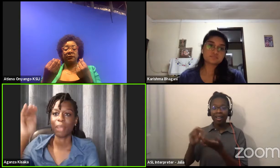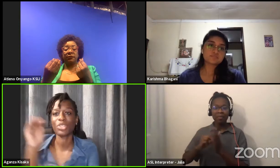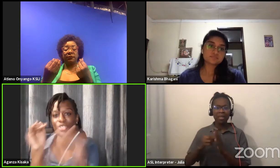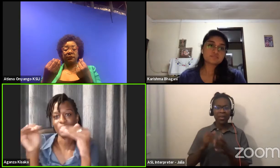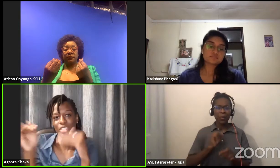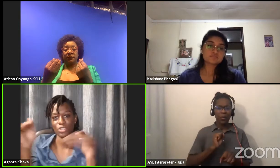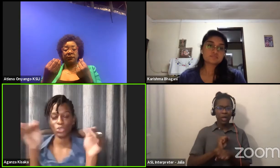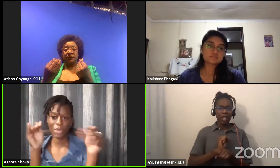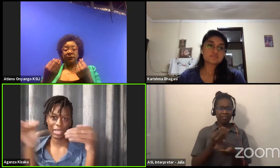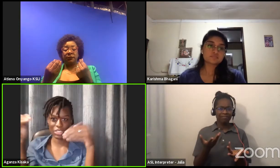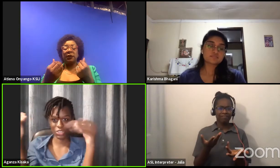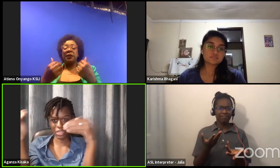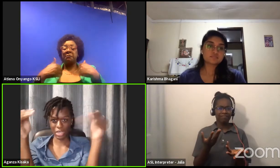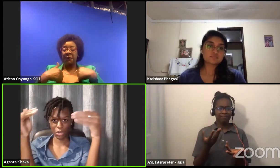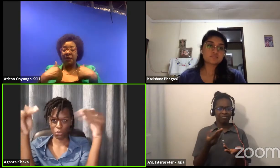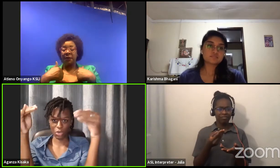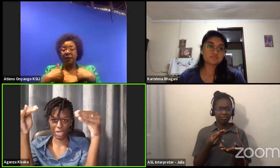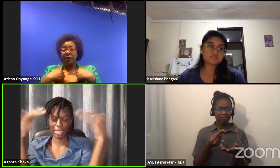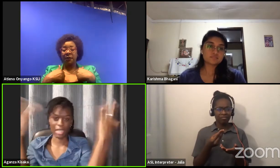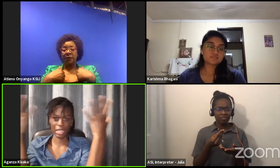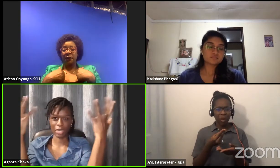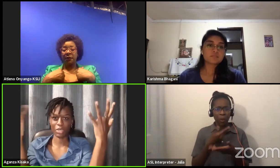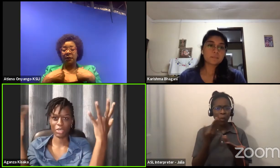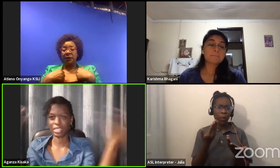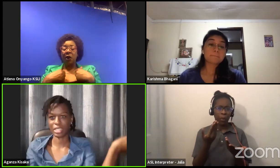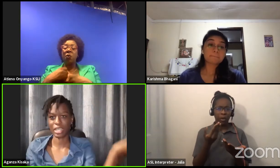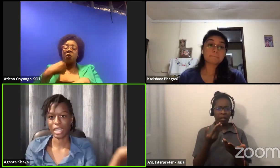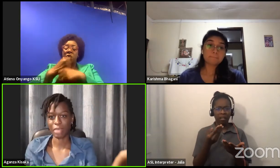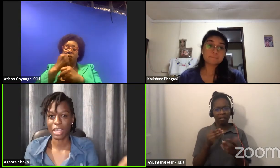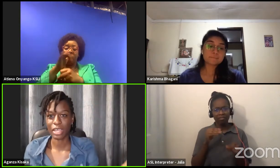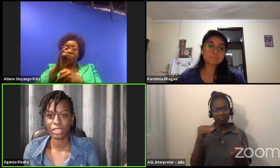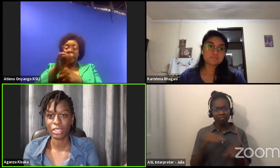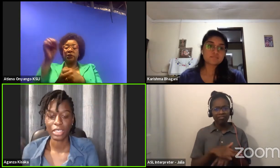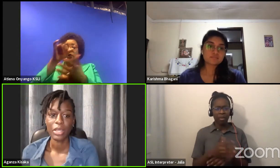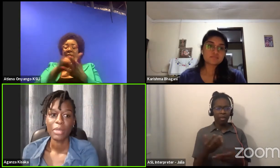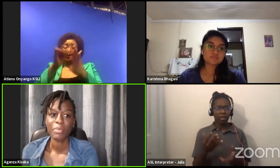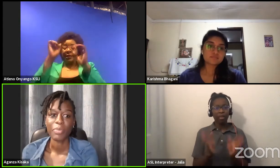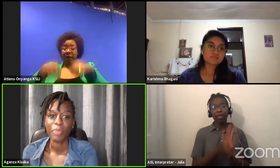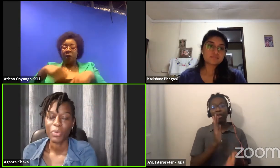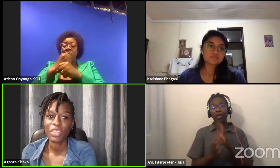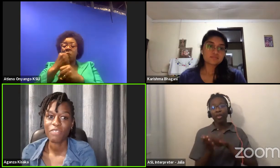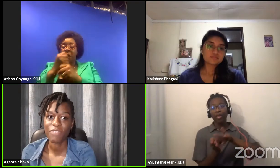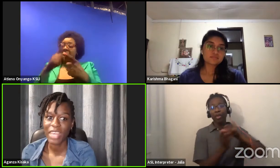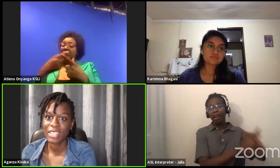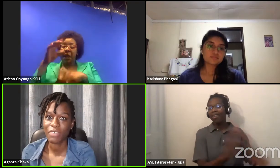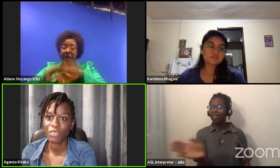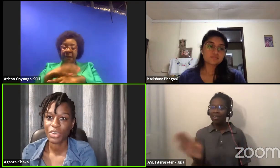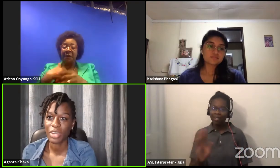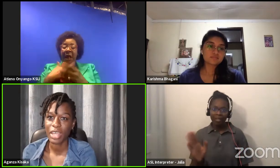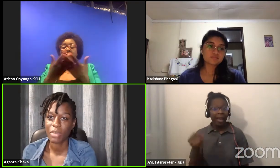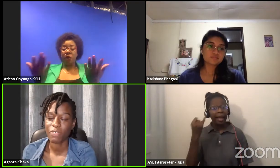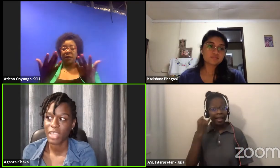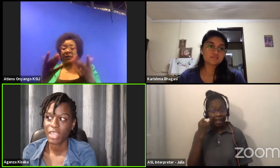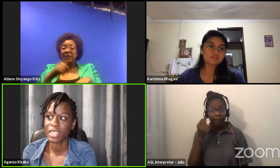I'm gonna just tweak it so that it works, and then it works and then I get my accolade. But when you're fighting for your name